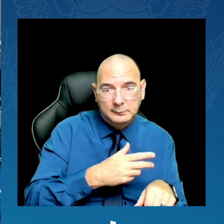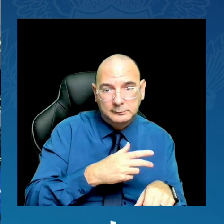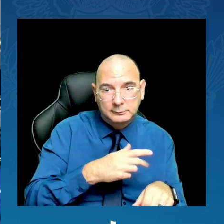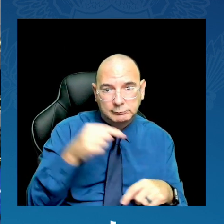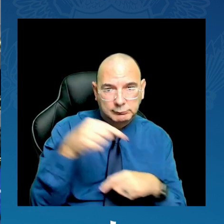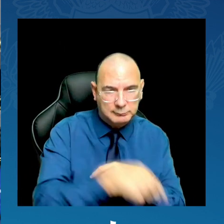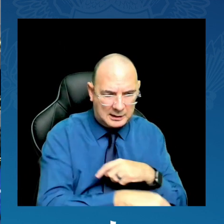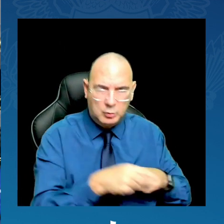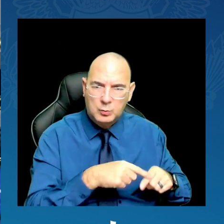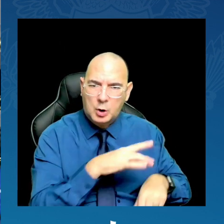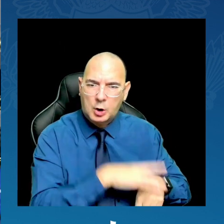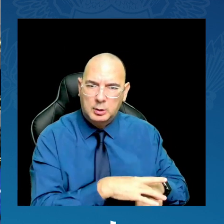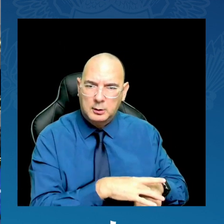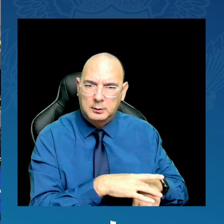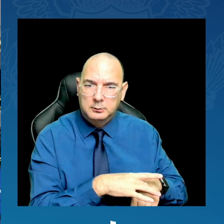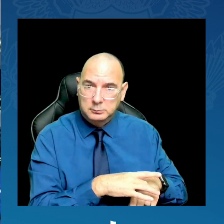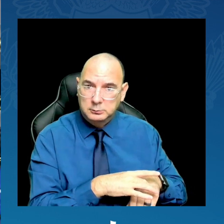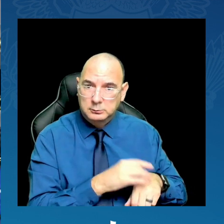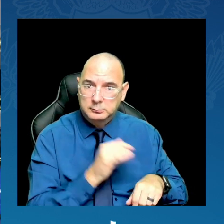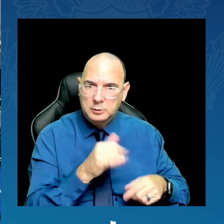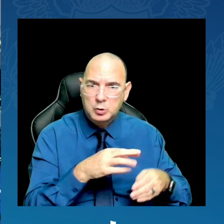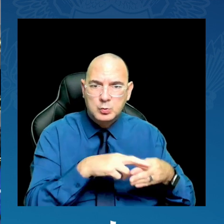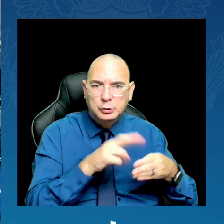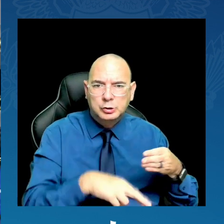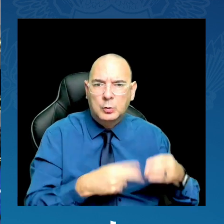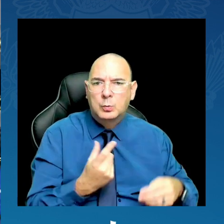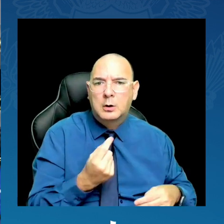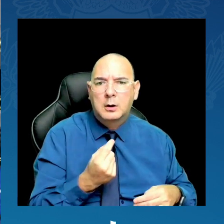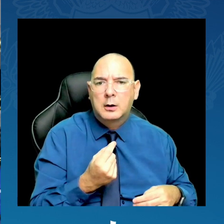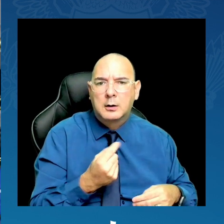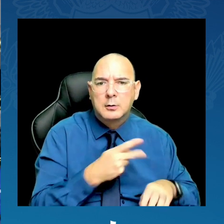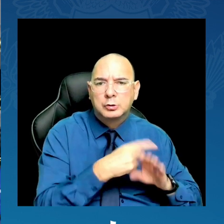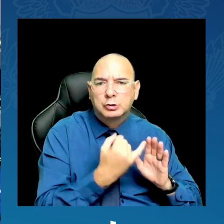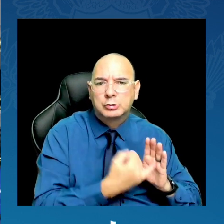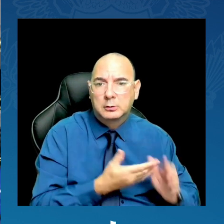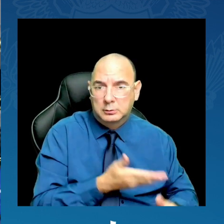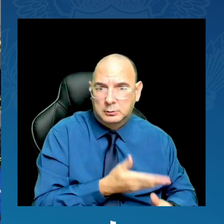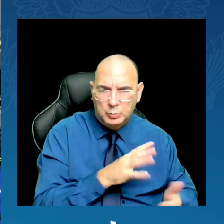we learned just how adaptable the individual cells of the human body are to microgravity.